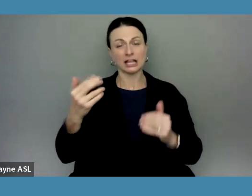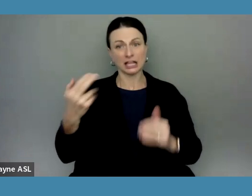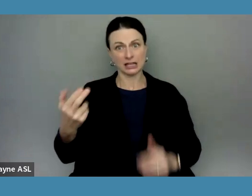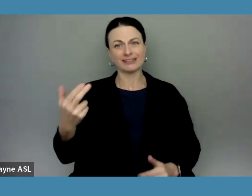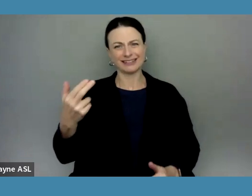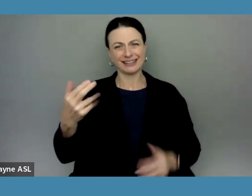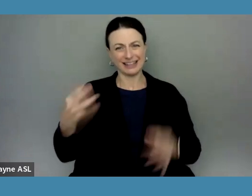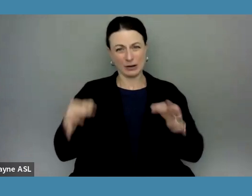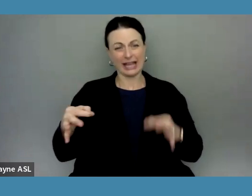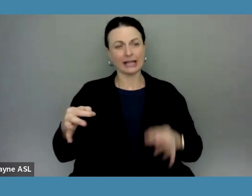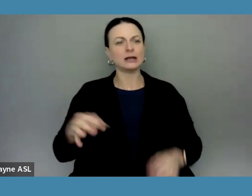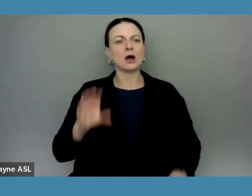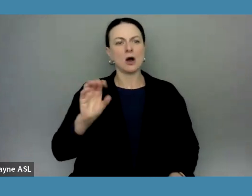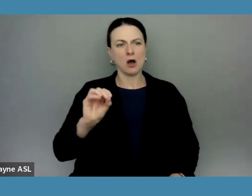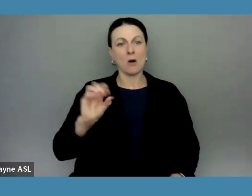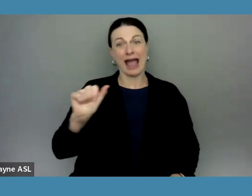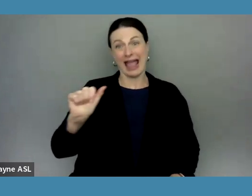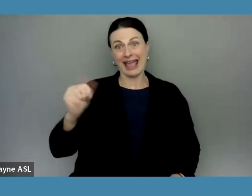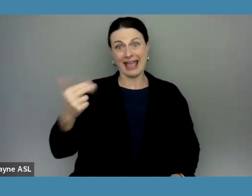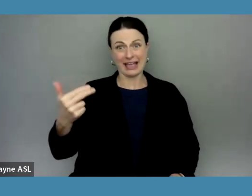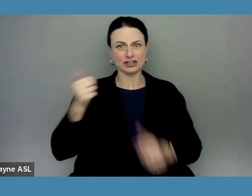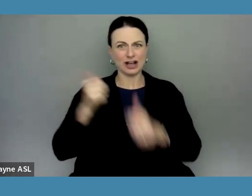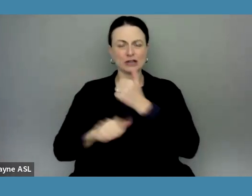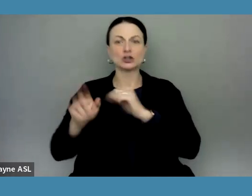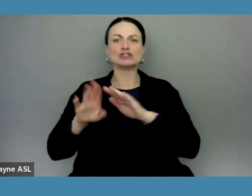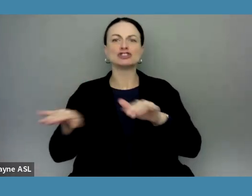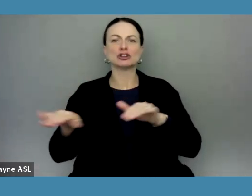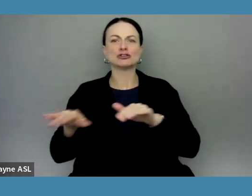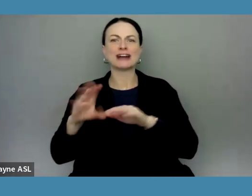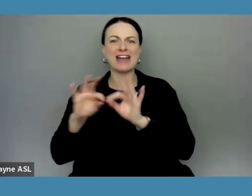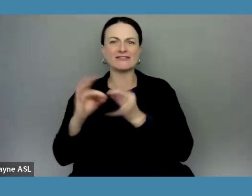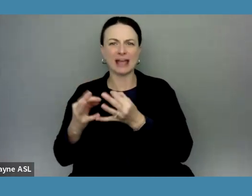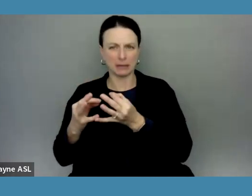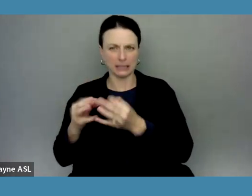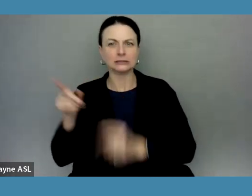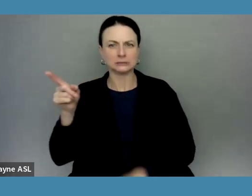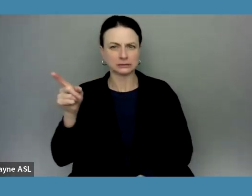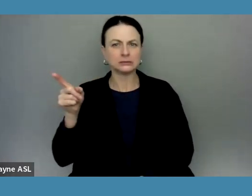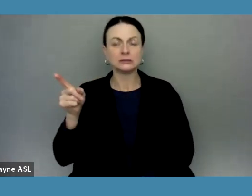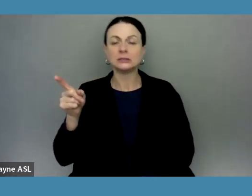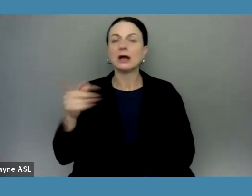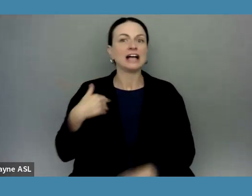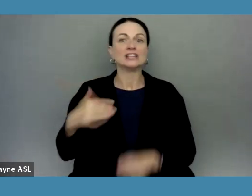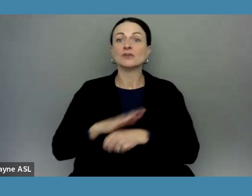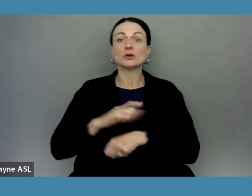and Families Office of Inspector General. OAH employs full-time hearing officers